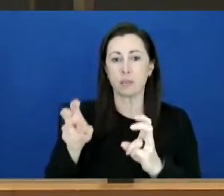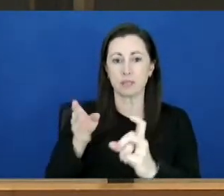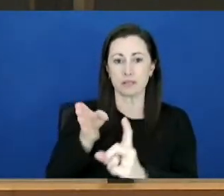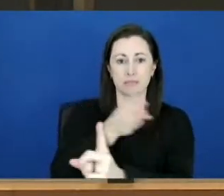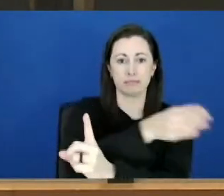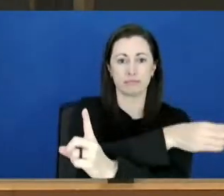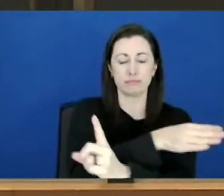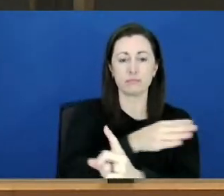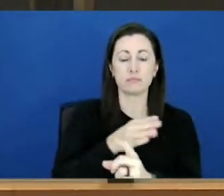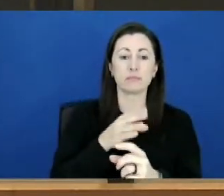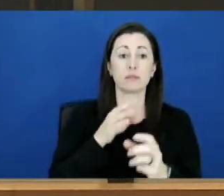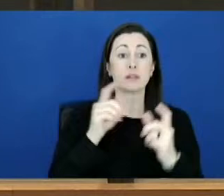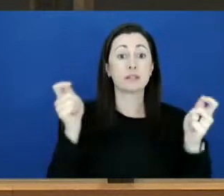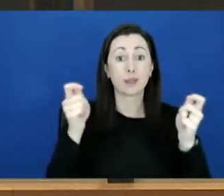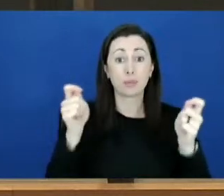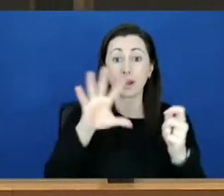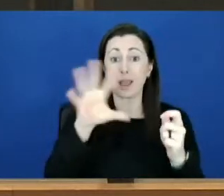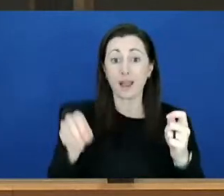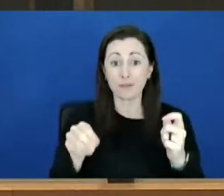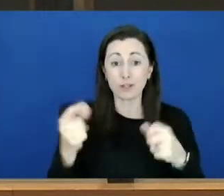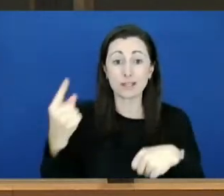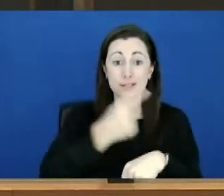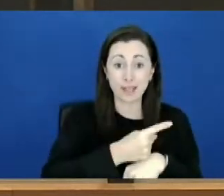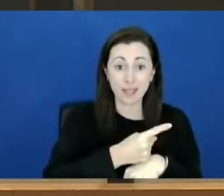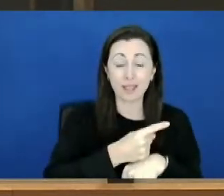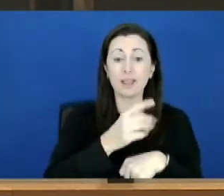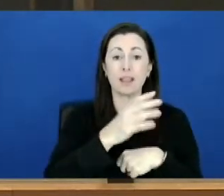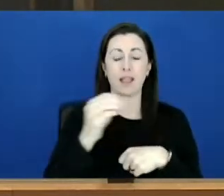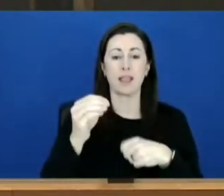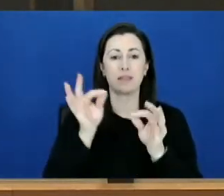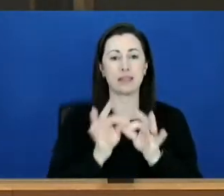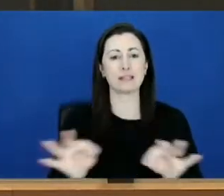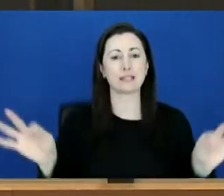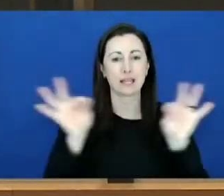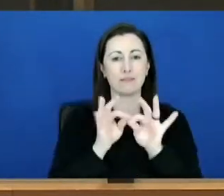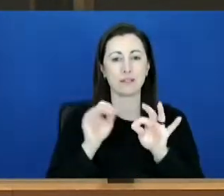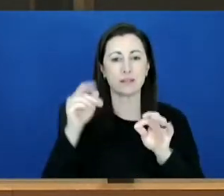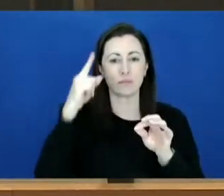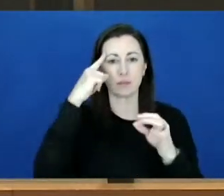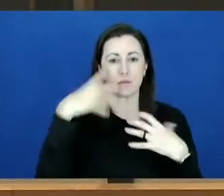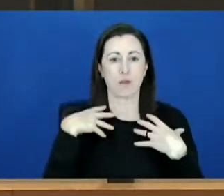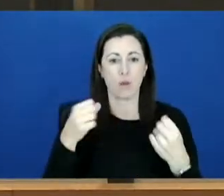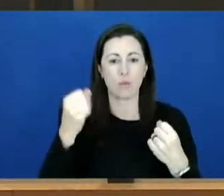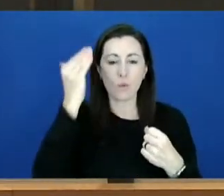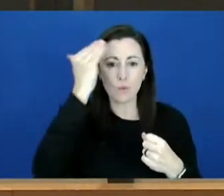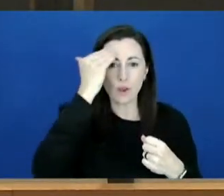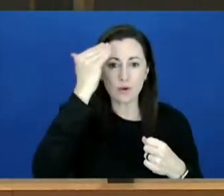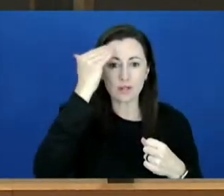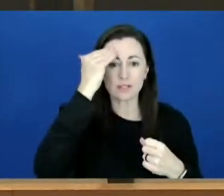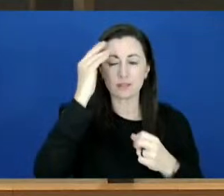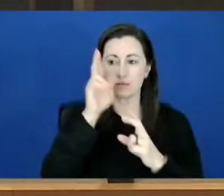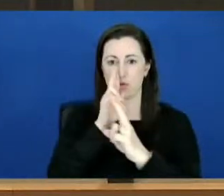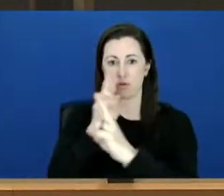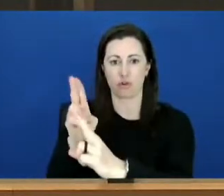PRIVILEGE TO BE PRECEDED BY IMPORTANT TOPICS RANGING FROM